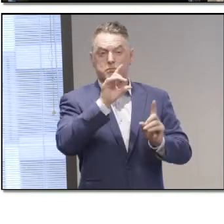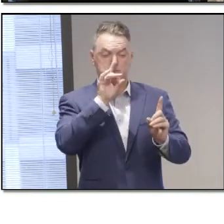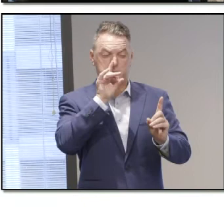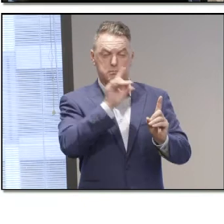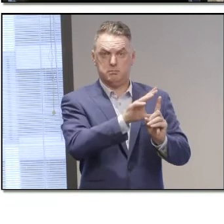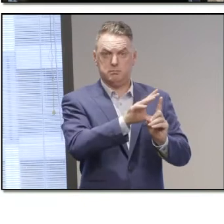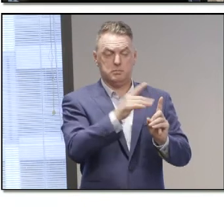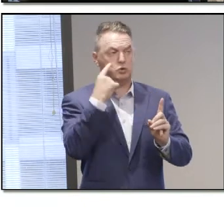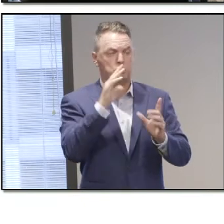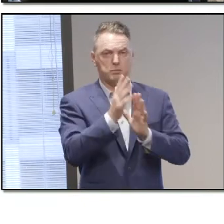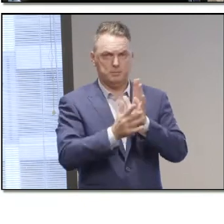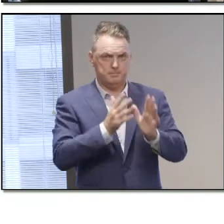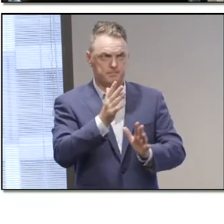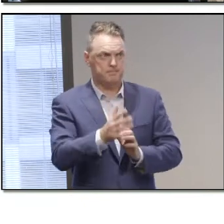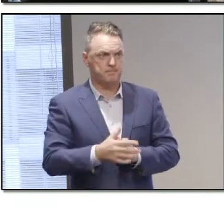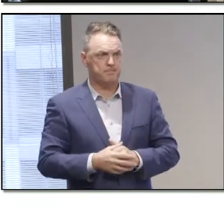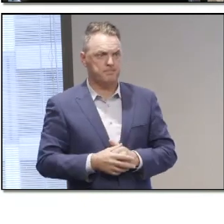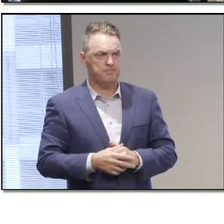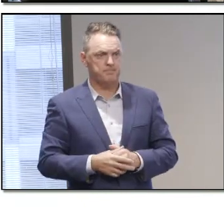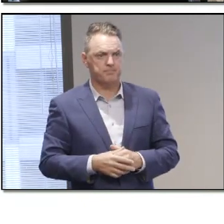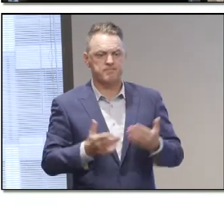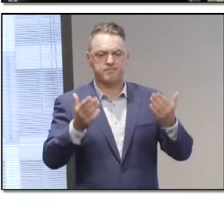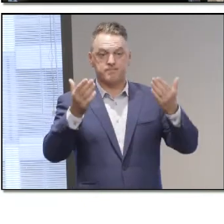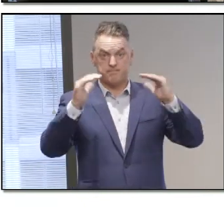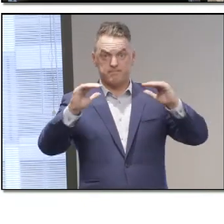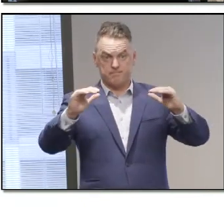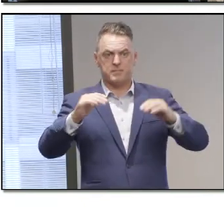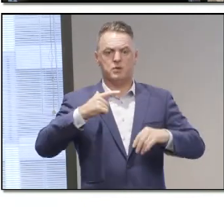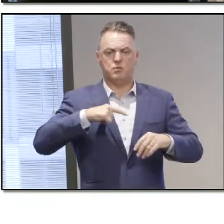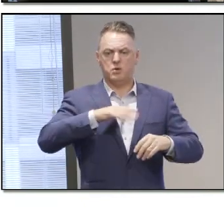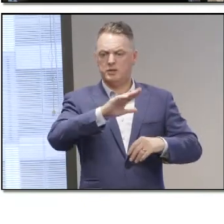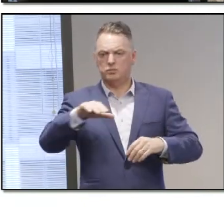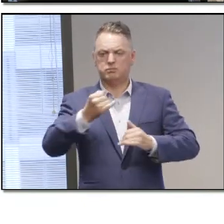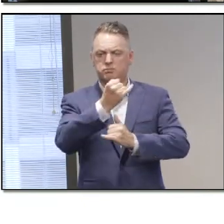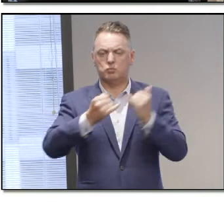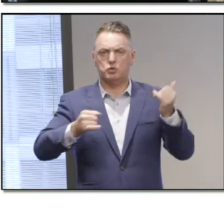I mean by that. I'll go through a little bit about why children are more vulnerable to environmental